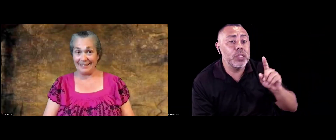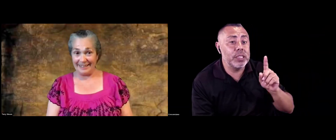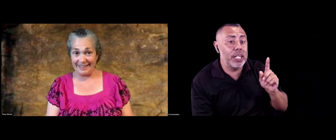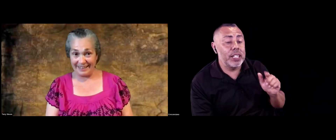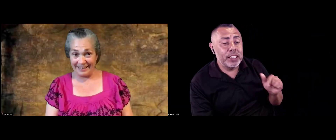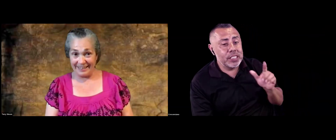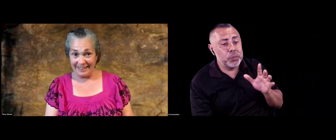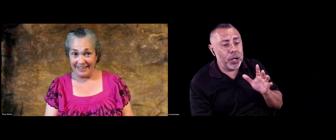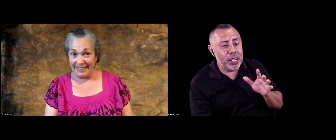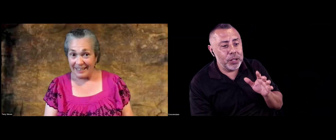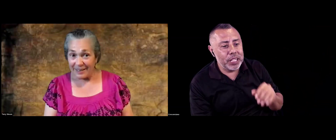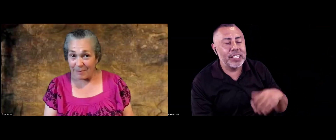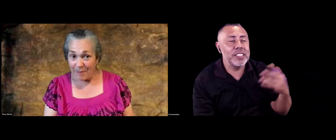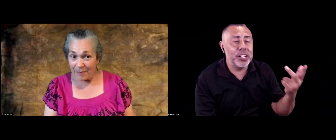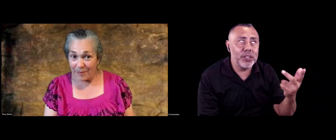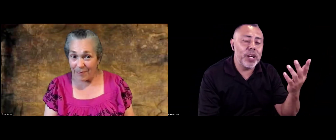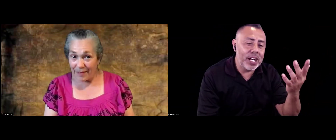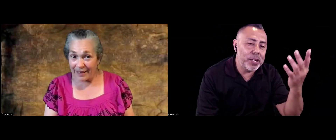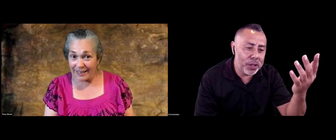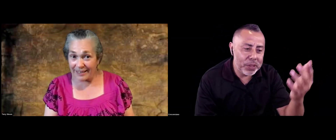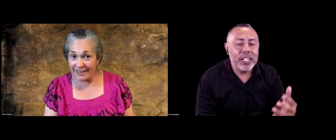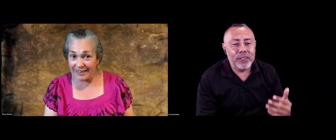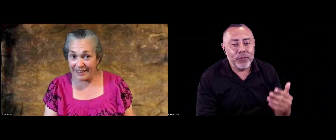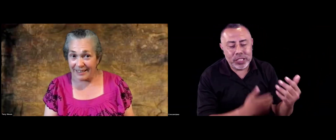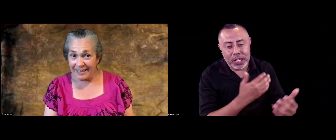And then the person on the phone will say, this is mom. And then I'll say, oh, hi, mom.